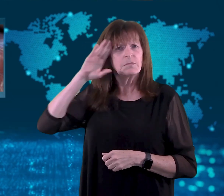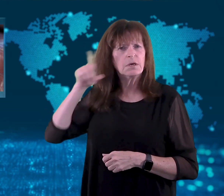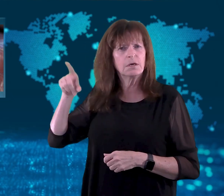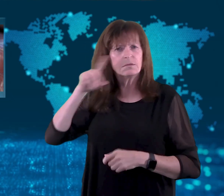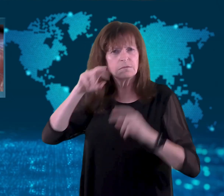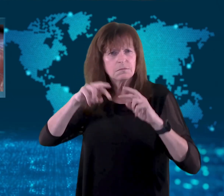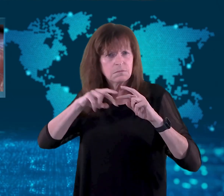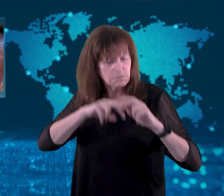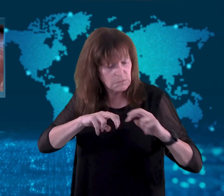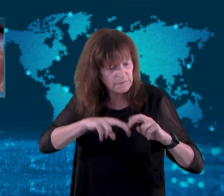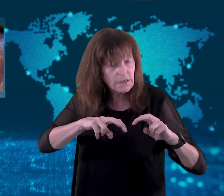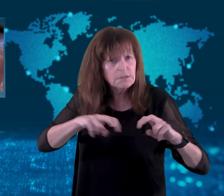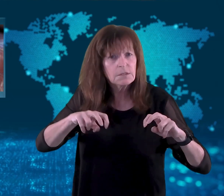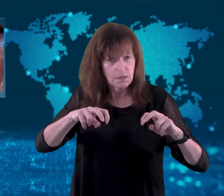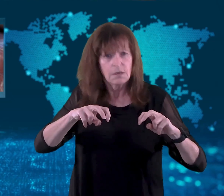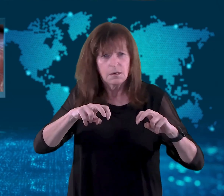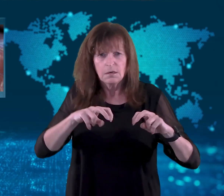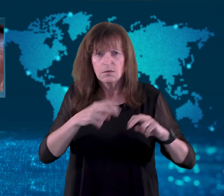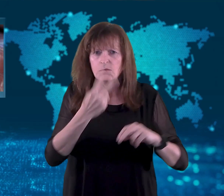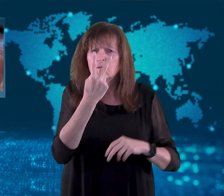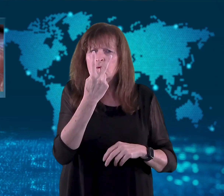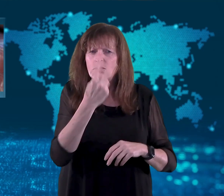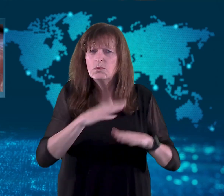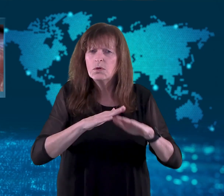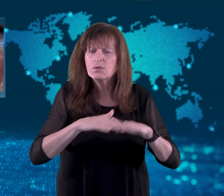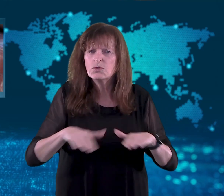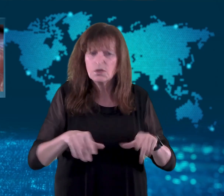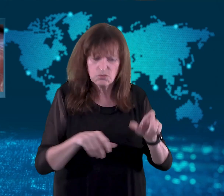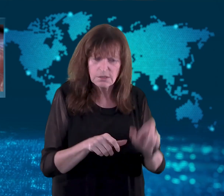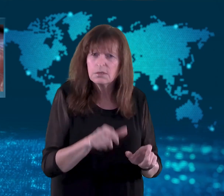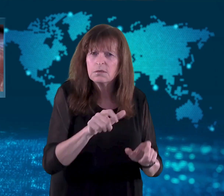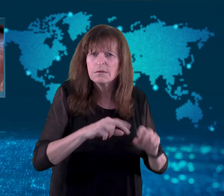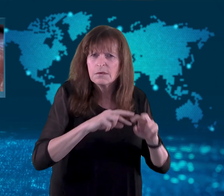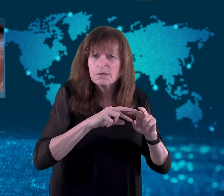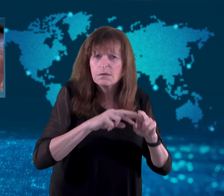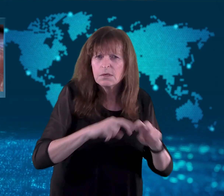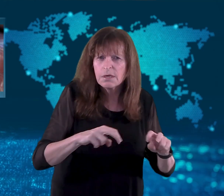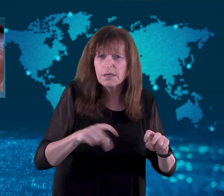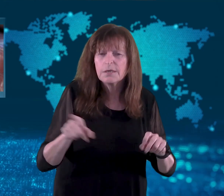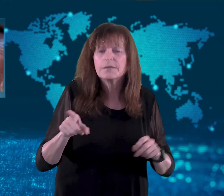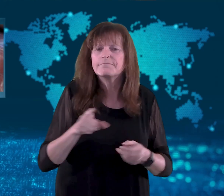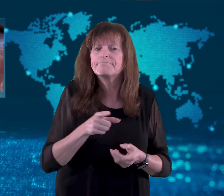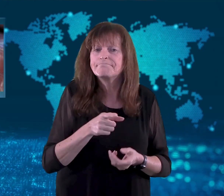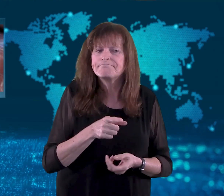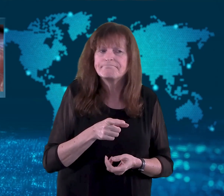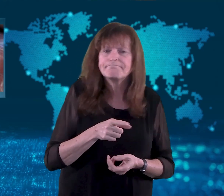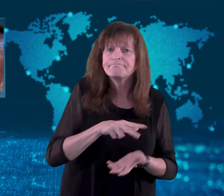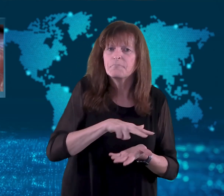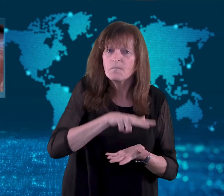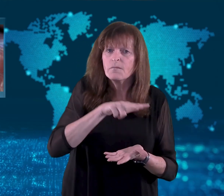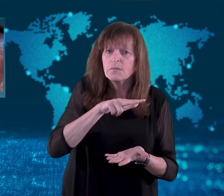Police investigated the remains of two children